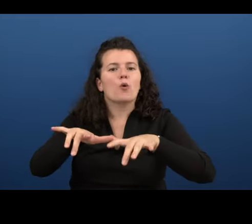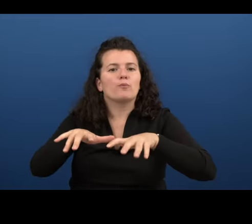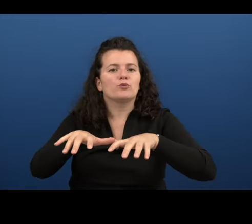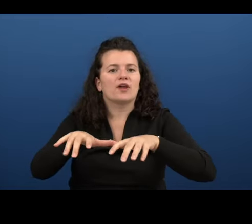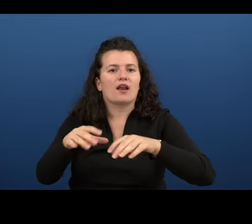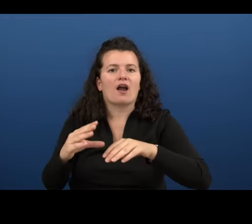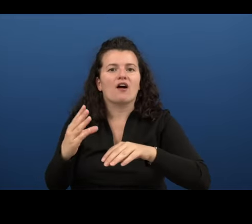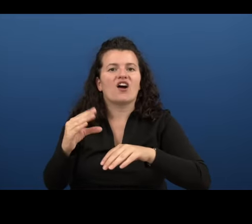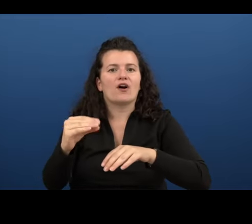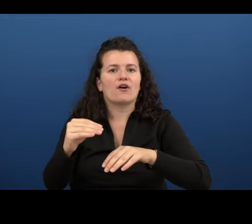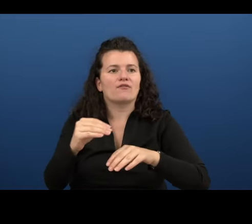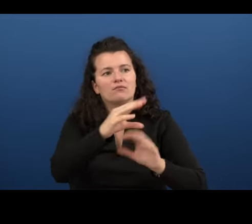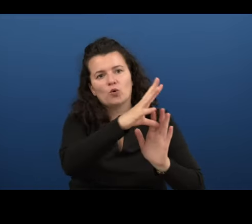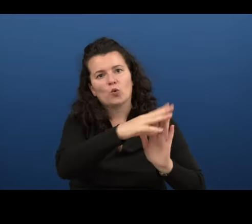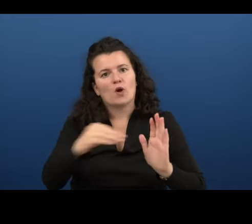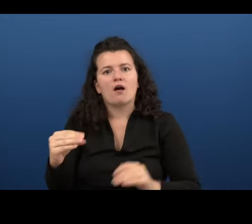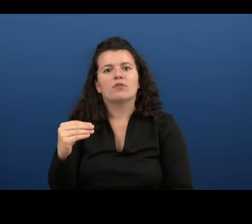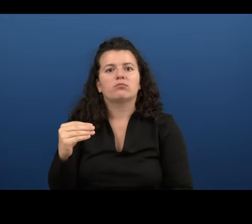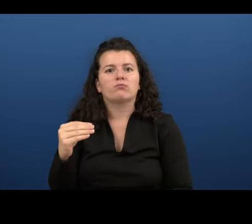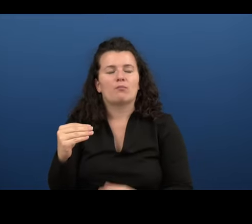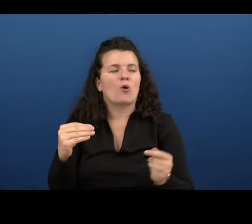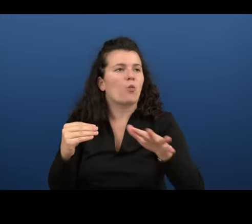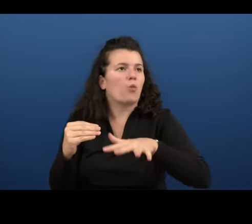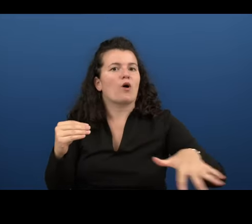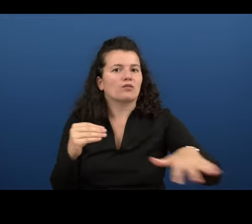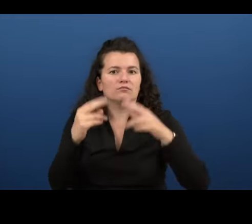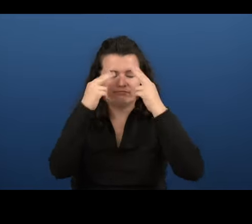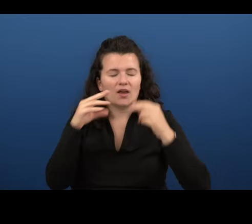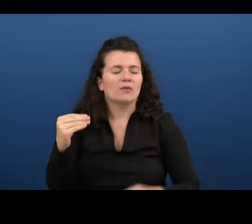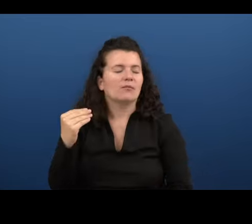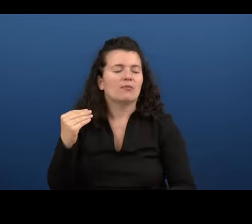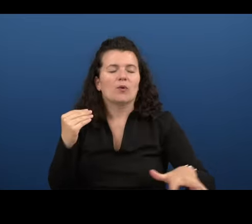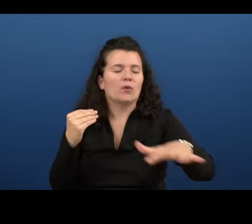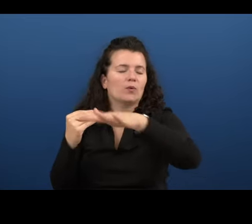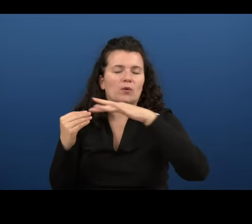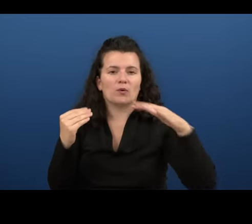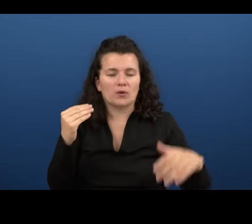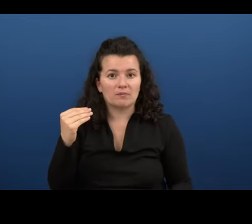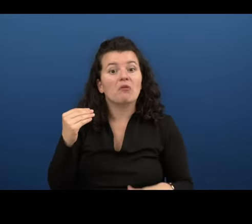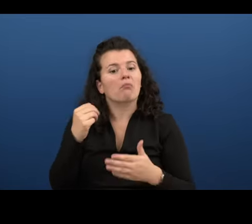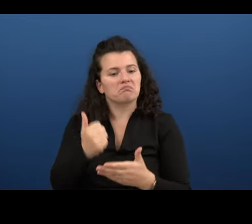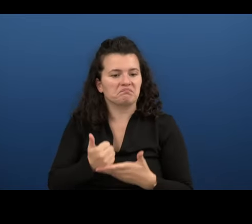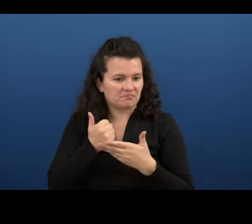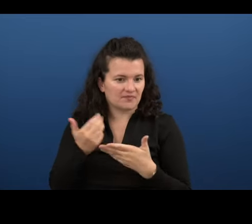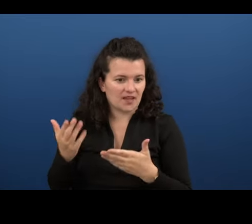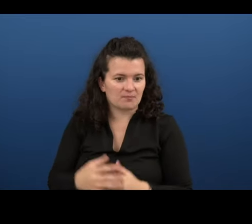are the kind of tools that people need to be able to access the jobs that are being